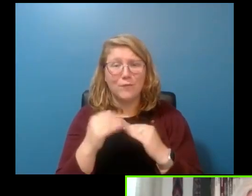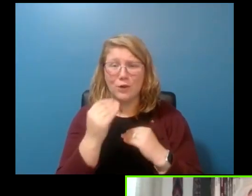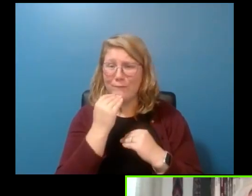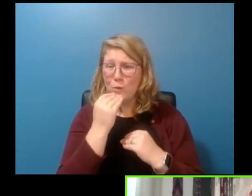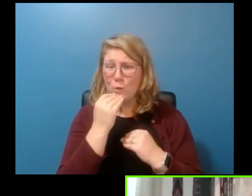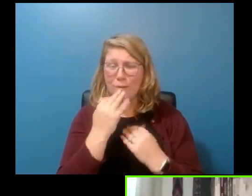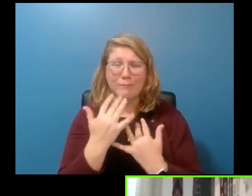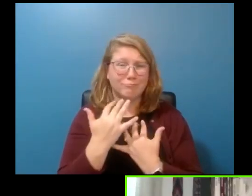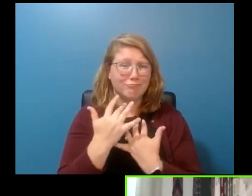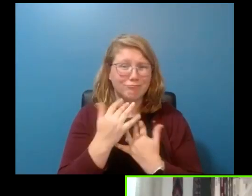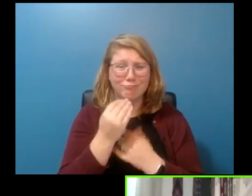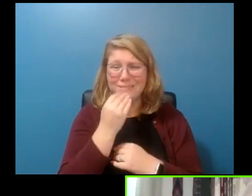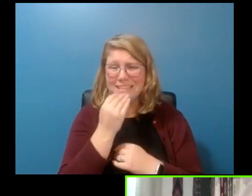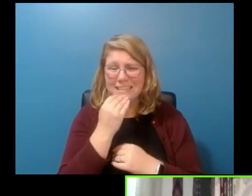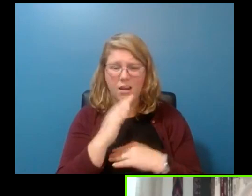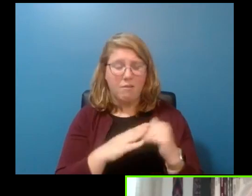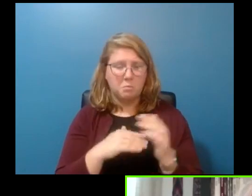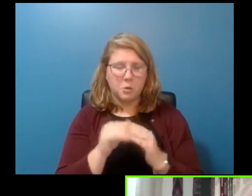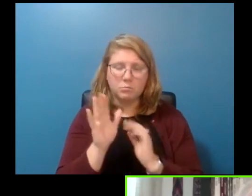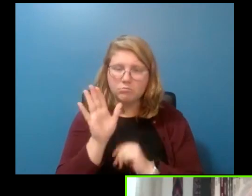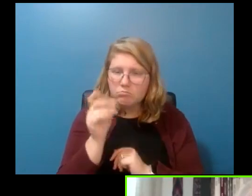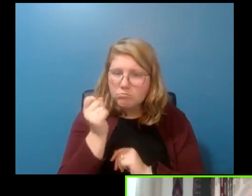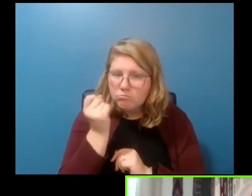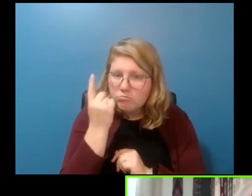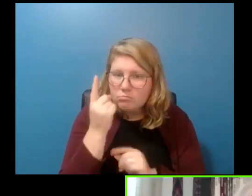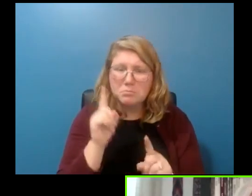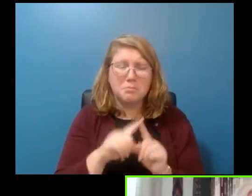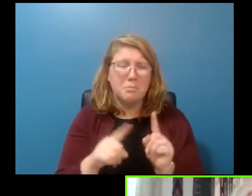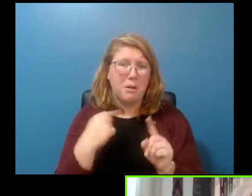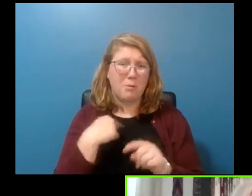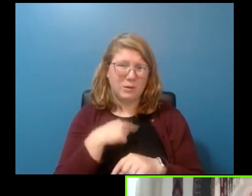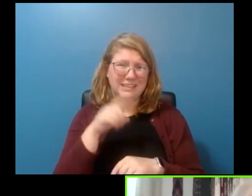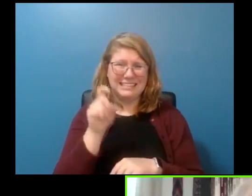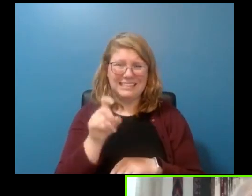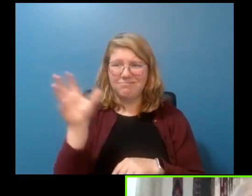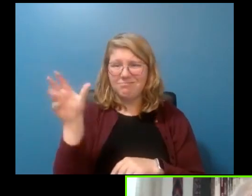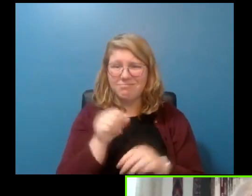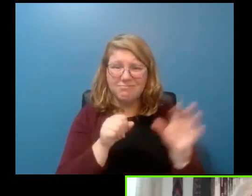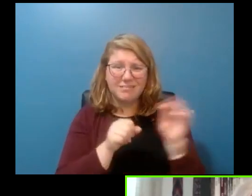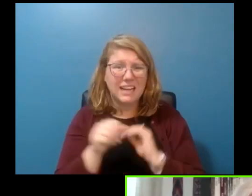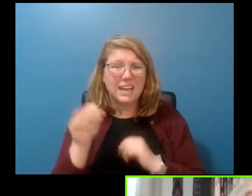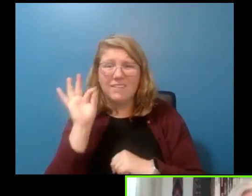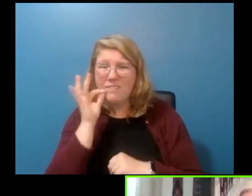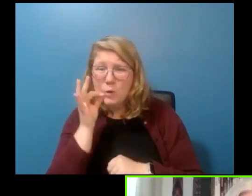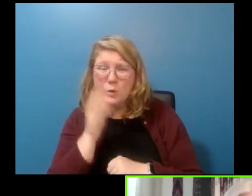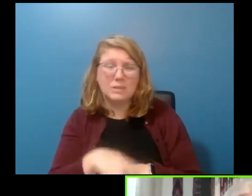that can really help. They are very simple really. Some is just breathing. When you